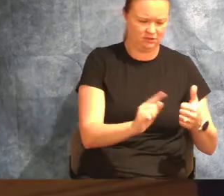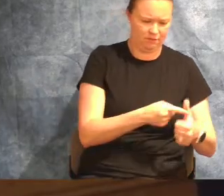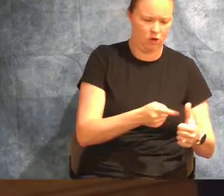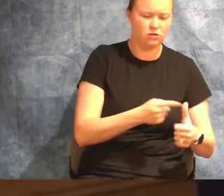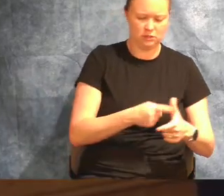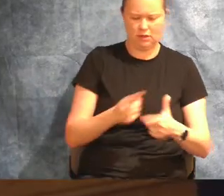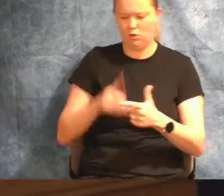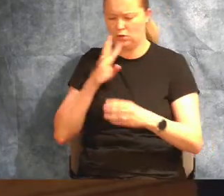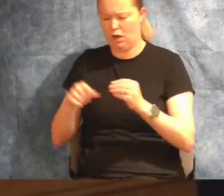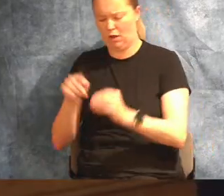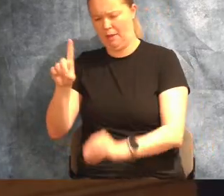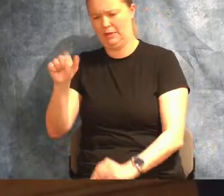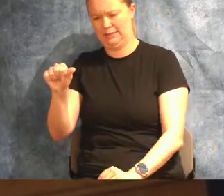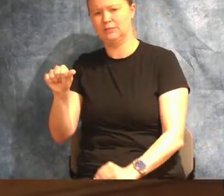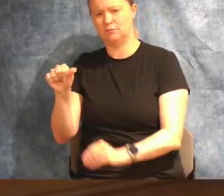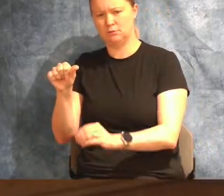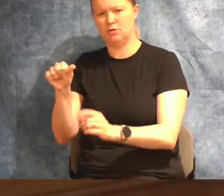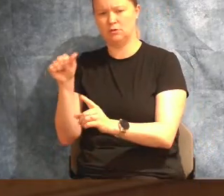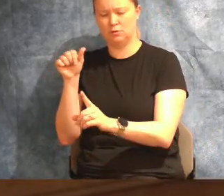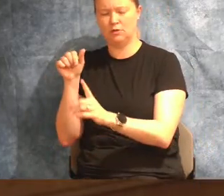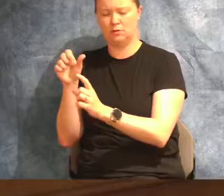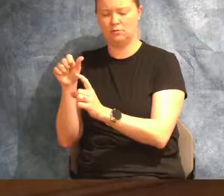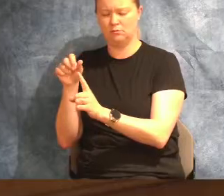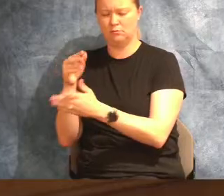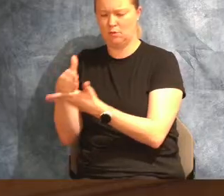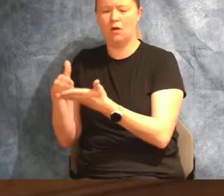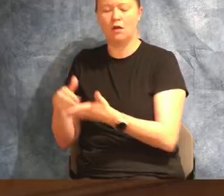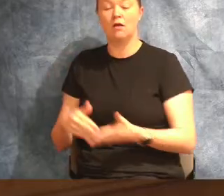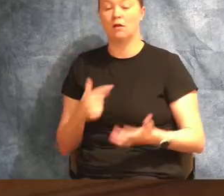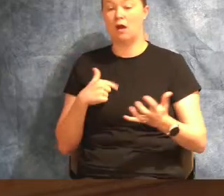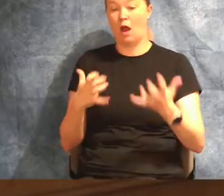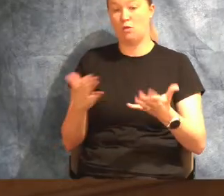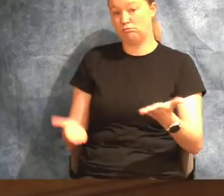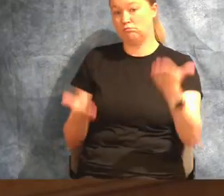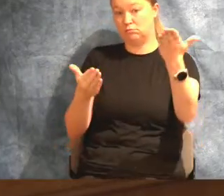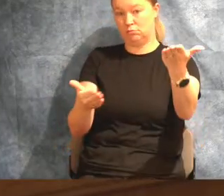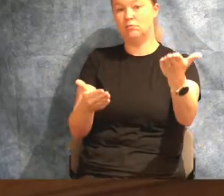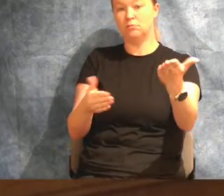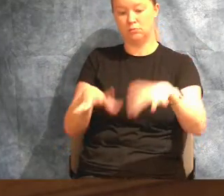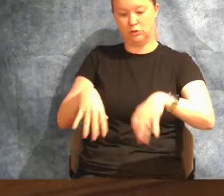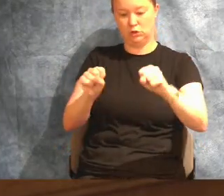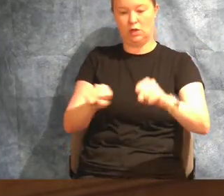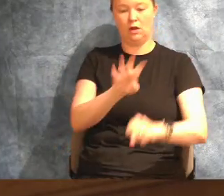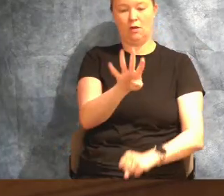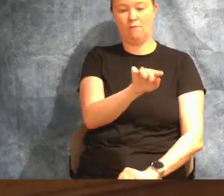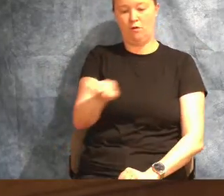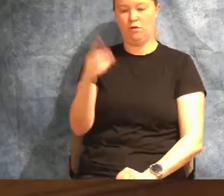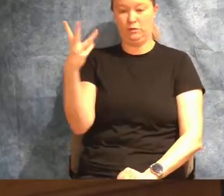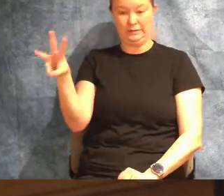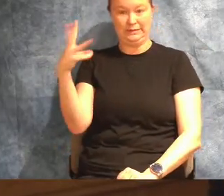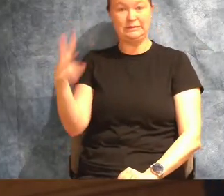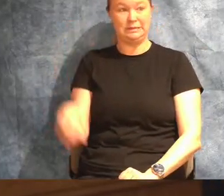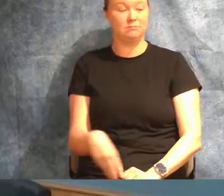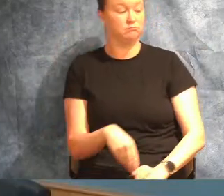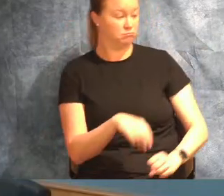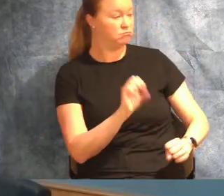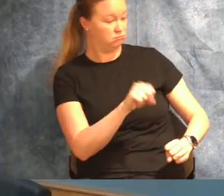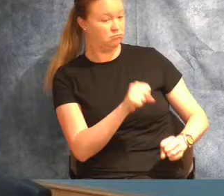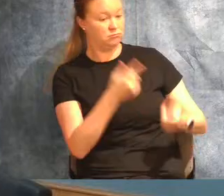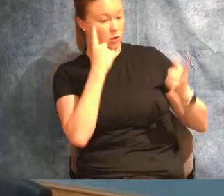the disability aspect. I'd like to make a motion to adopt items 4 through 16. Second. Commissioner